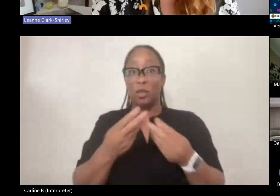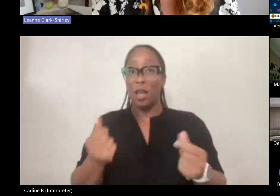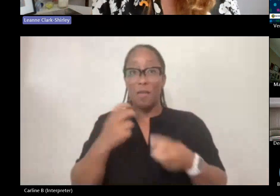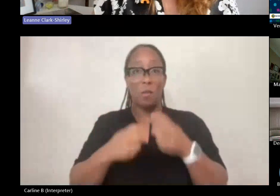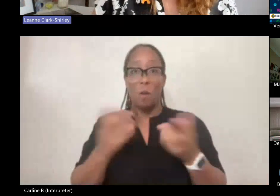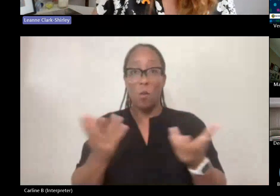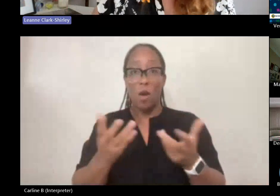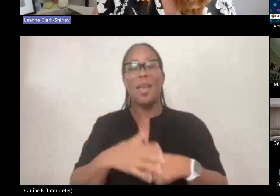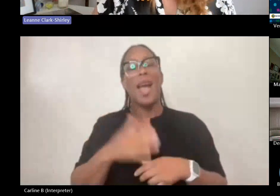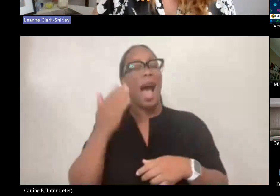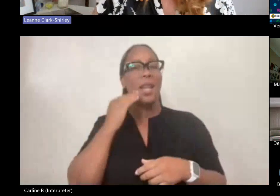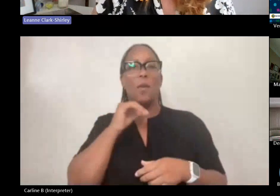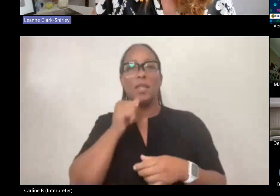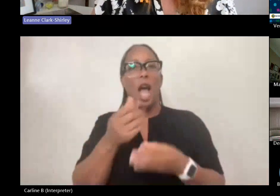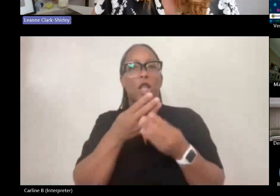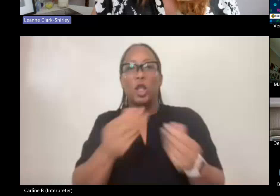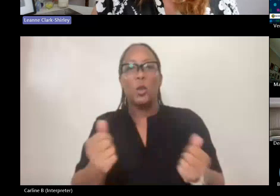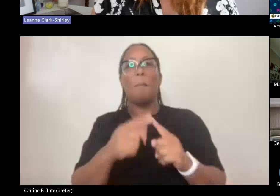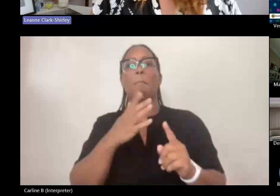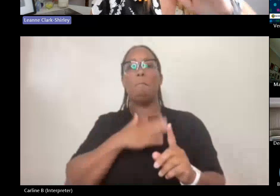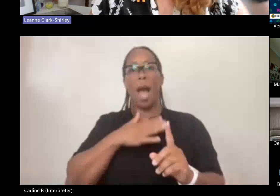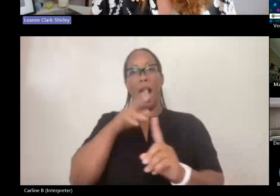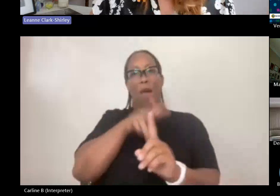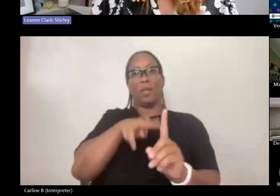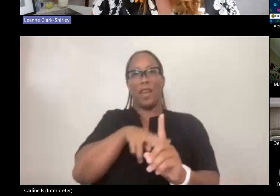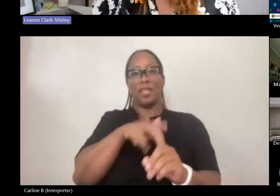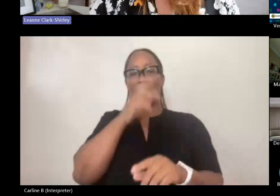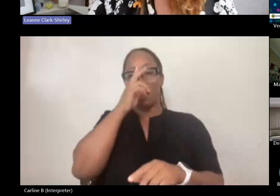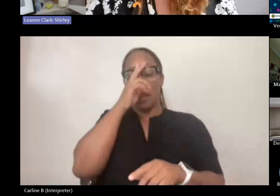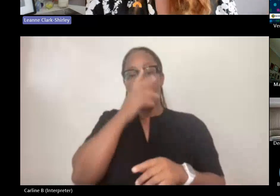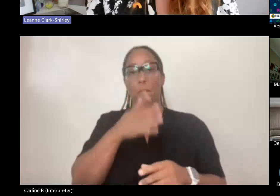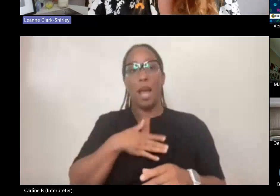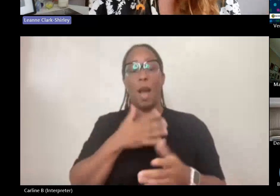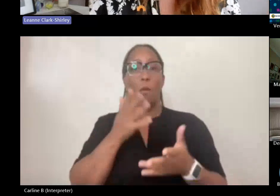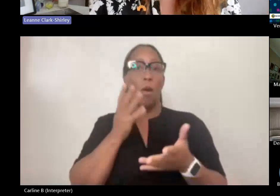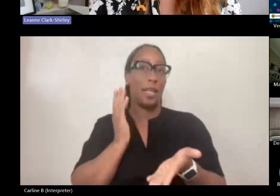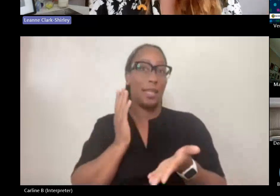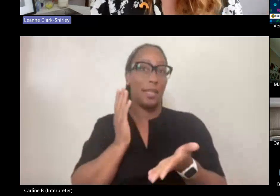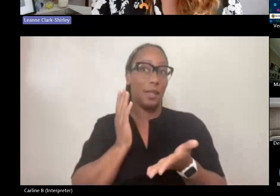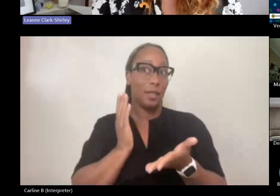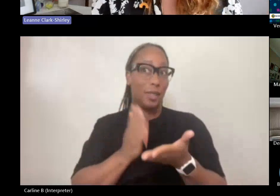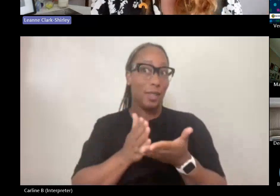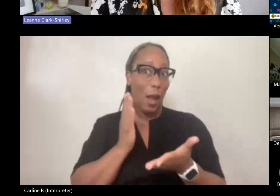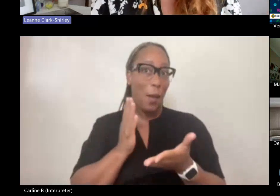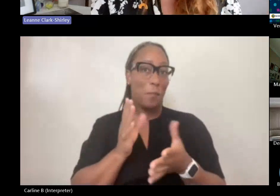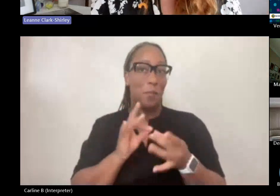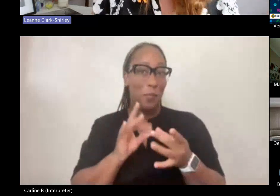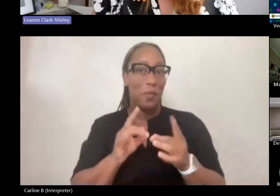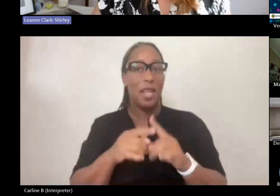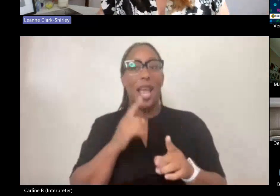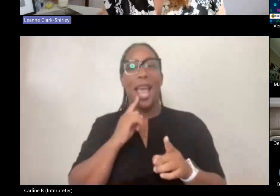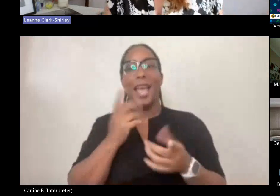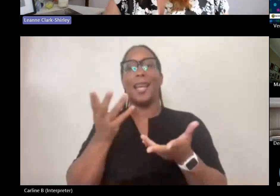Again, it's not a solution, just an observation. But I wanted to end on that note and now I will stop talking at you and hopefully talk with you.